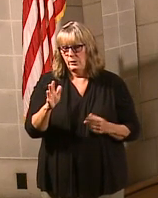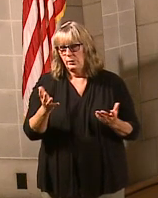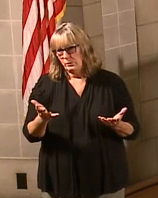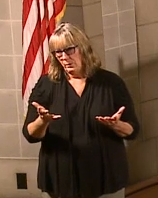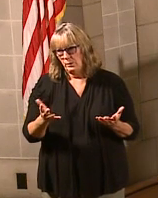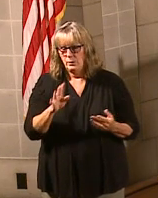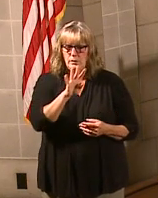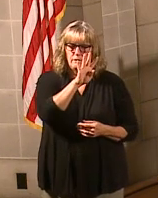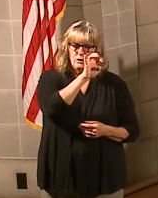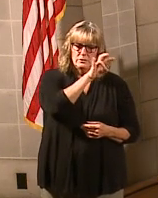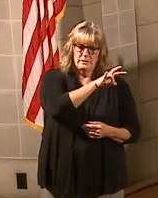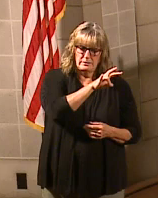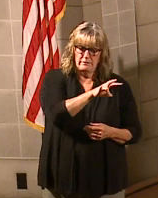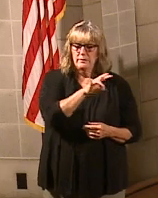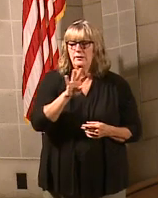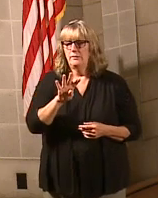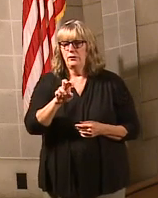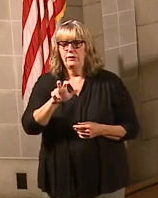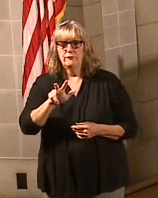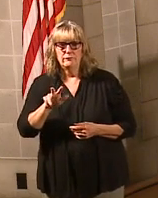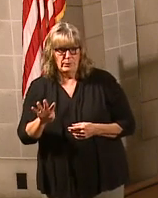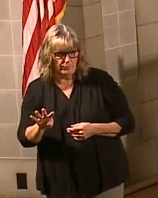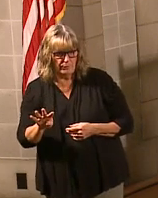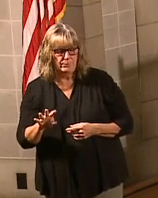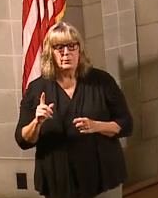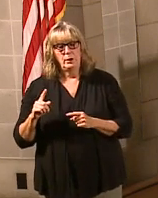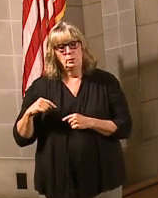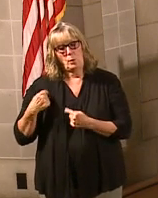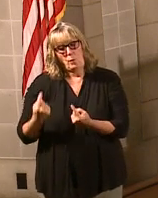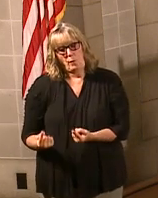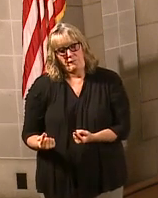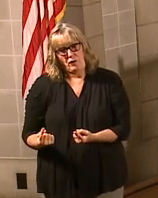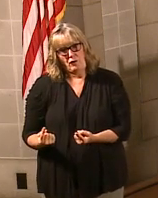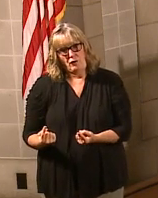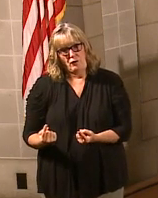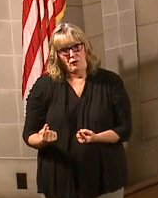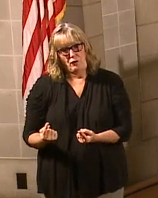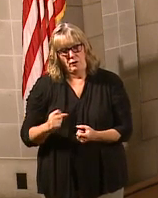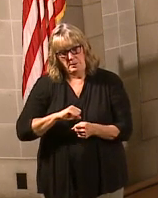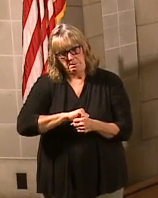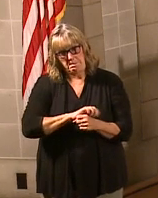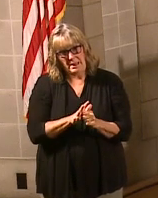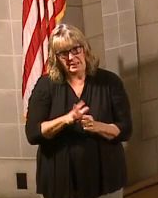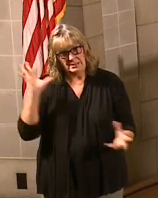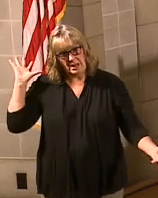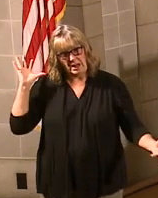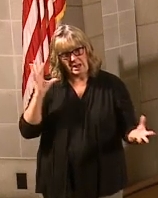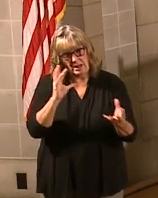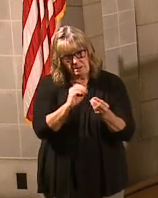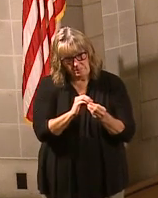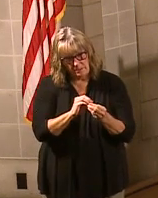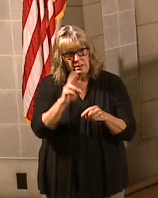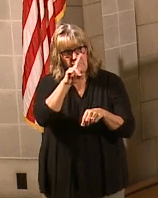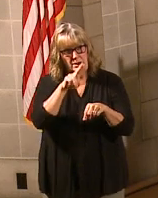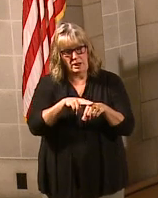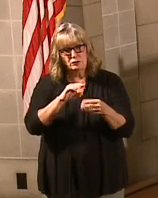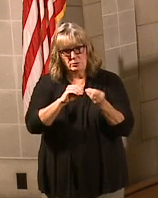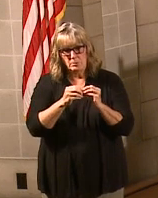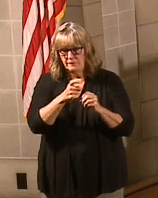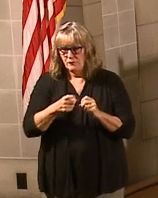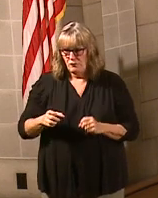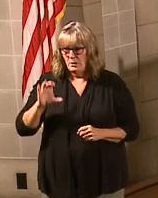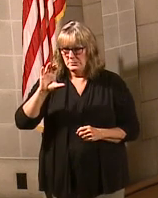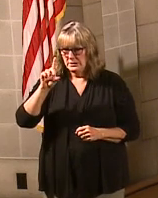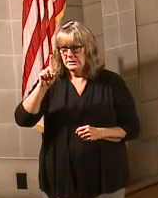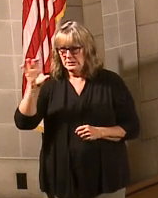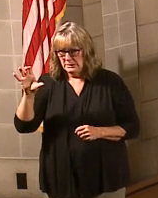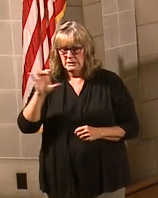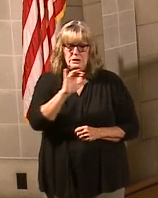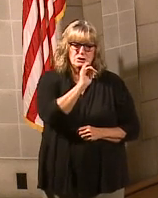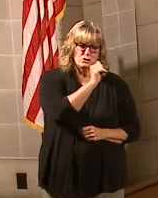OVER AGAIN SEPTEMBER-MAY, 434.